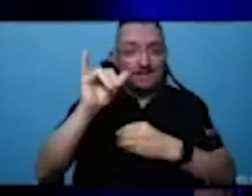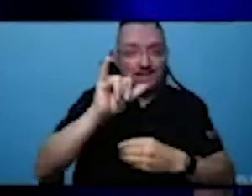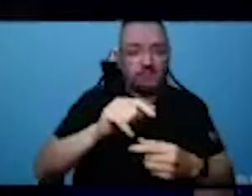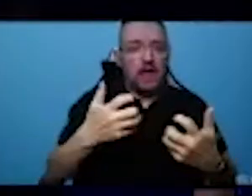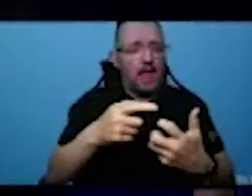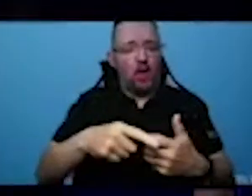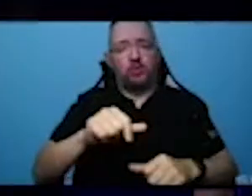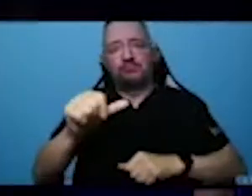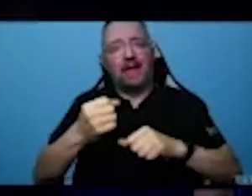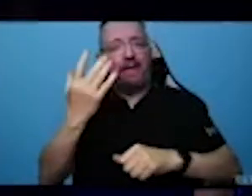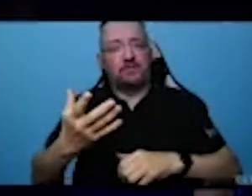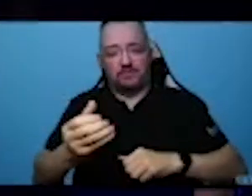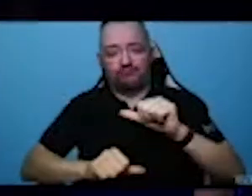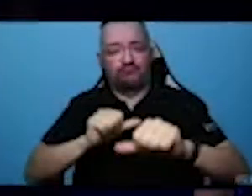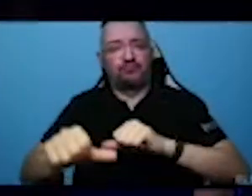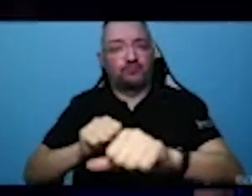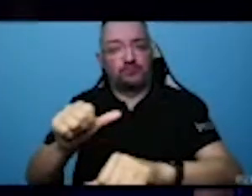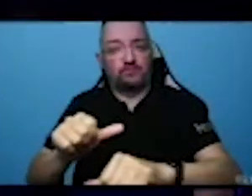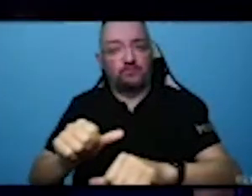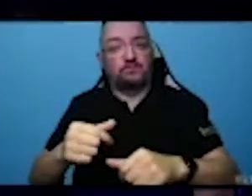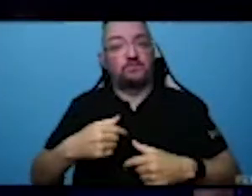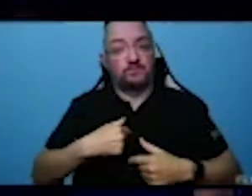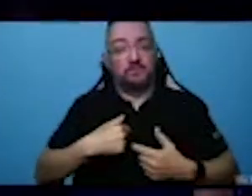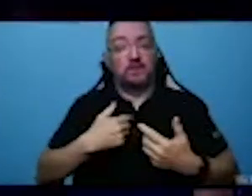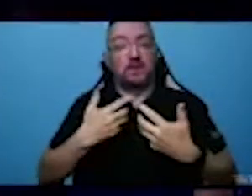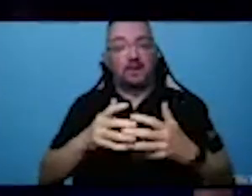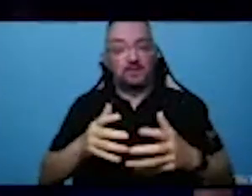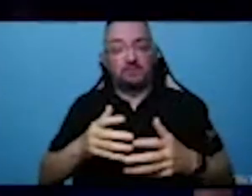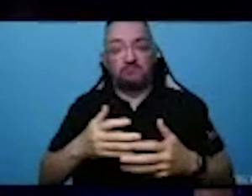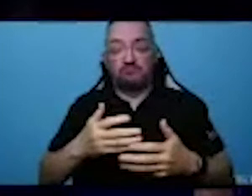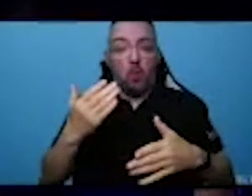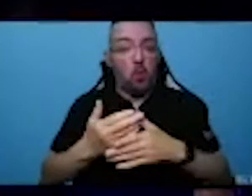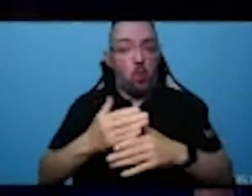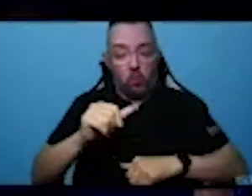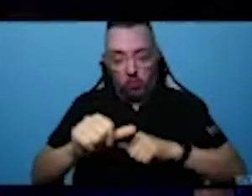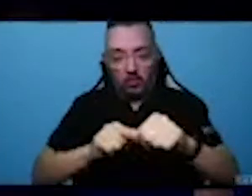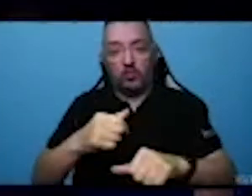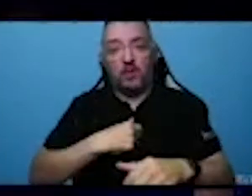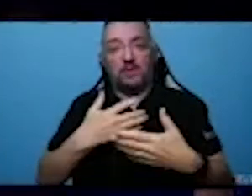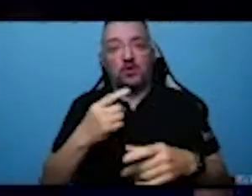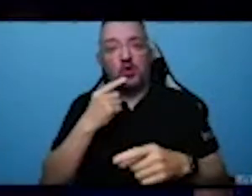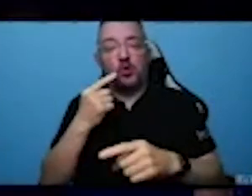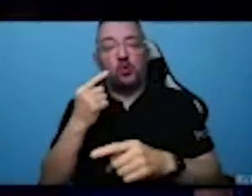So as we went about said business and, and really talked to people about what does inclusive public services mean in